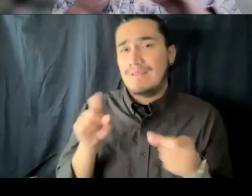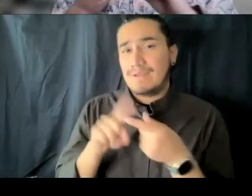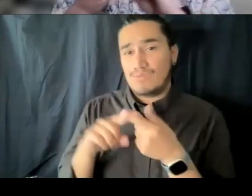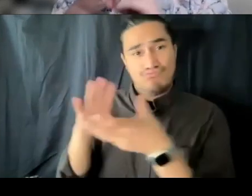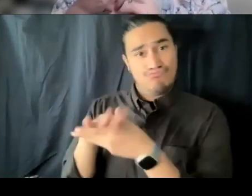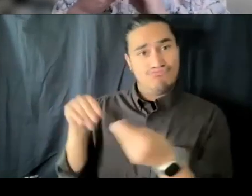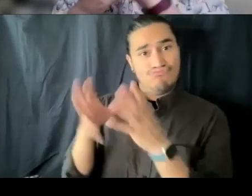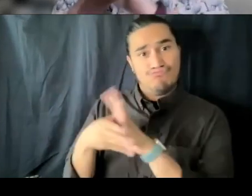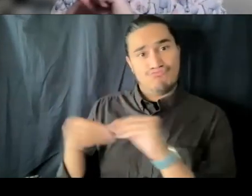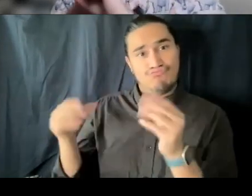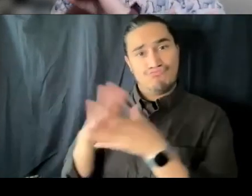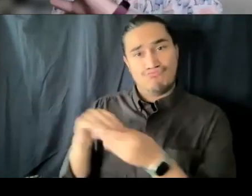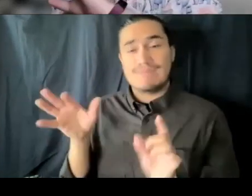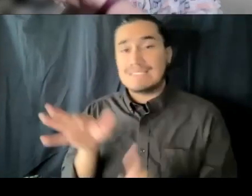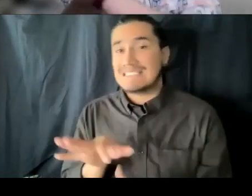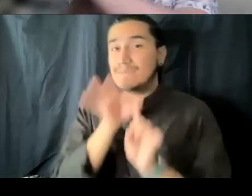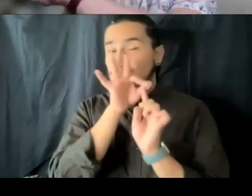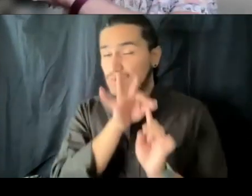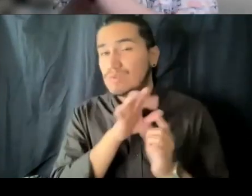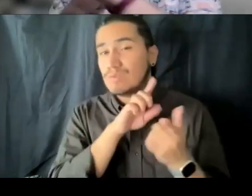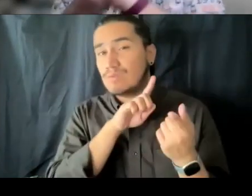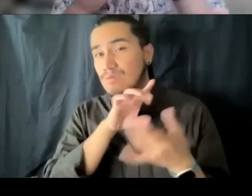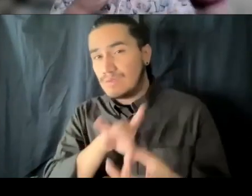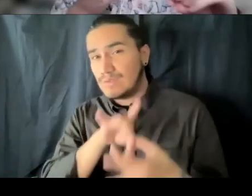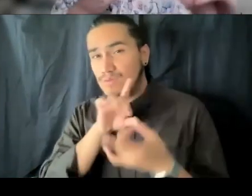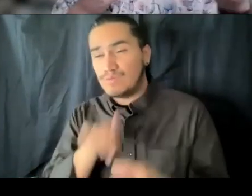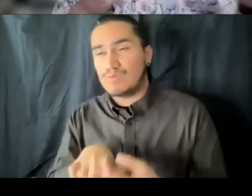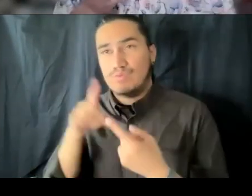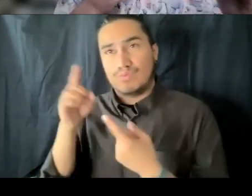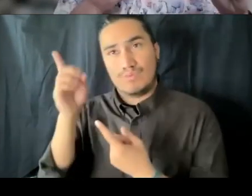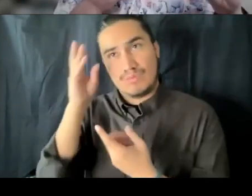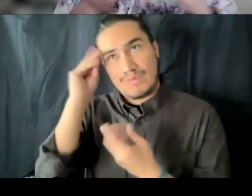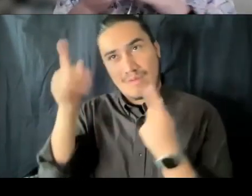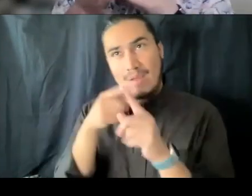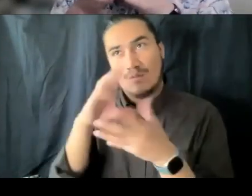and especially to tell stories in a linear fashion.